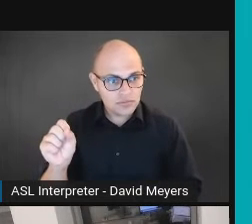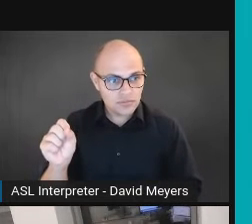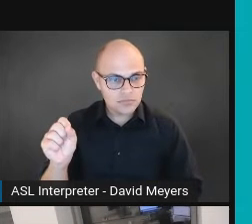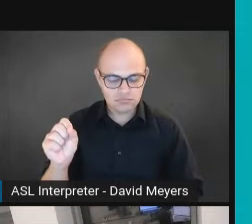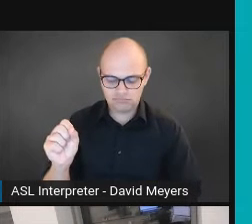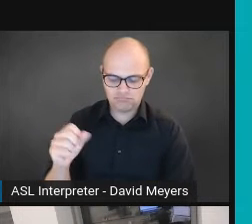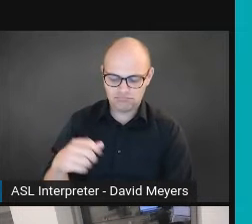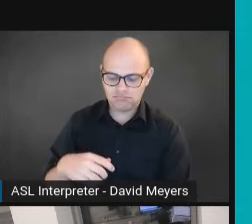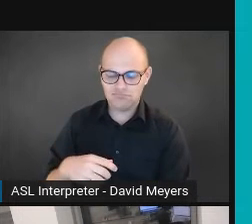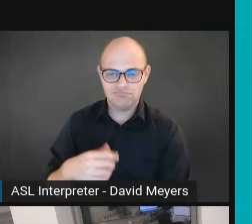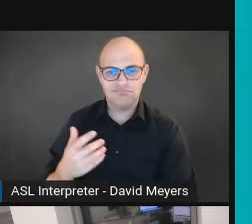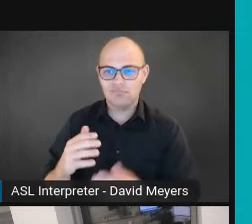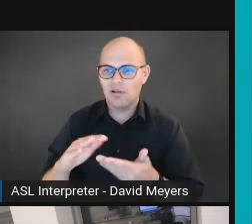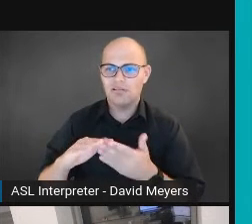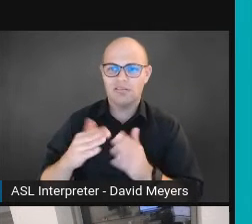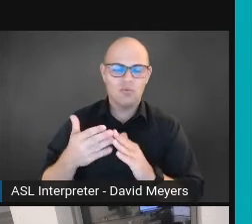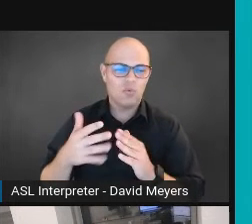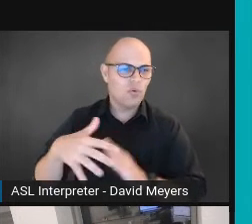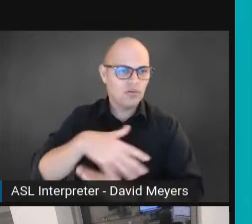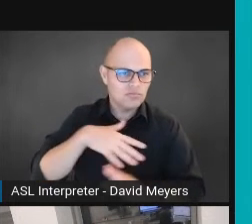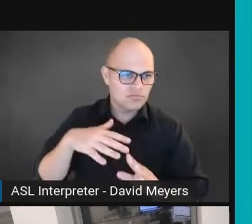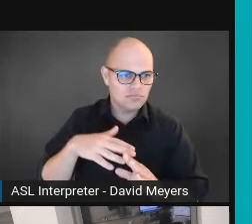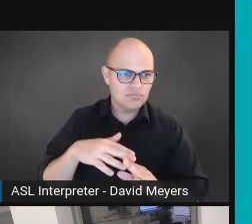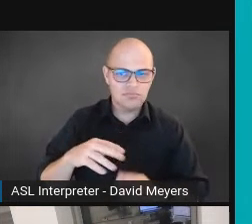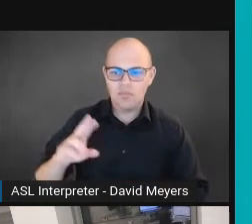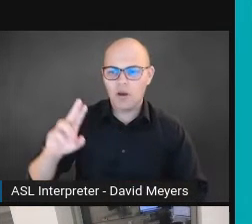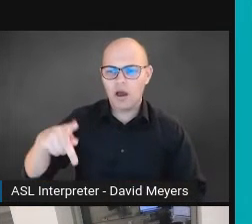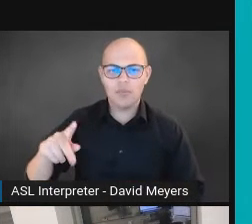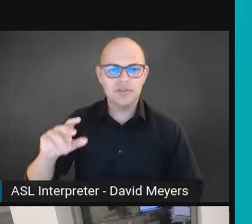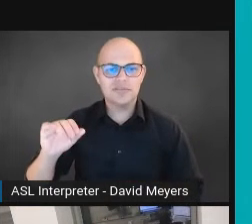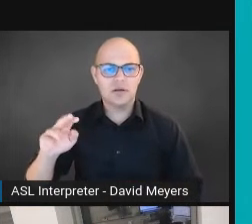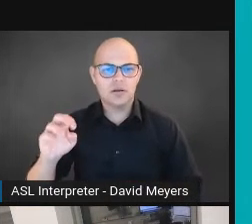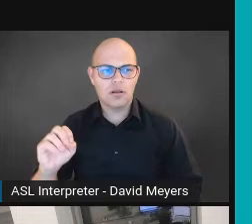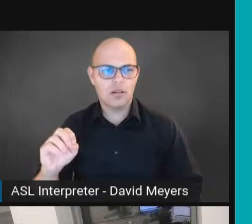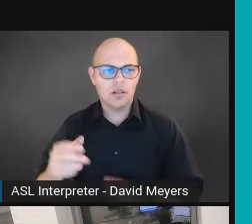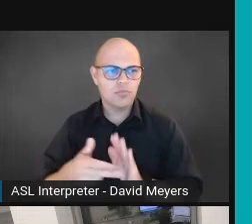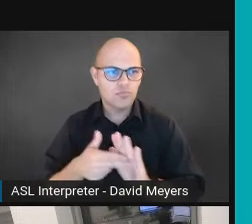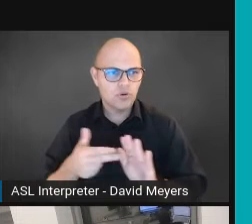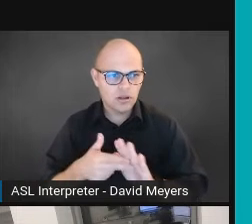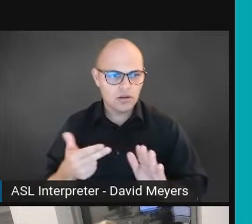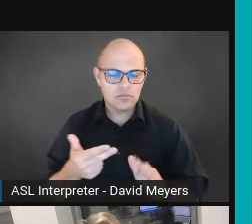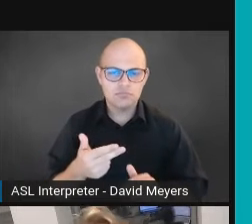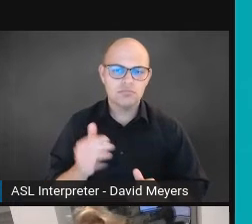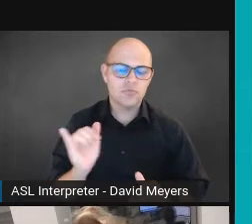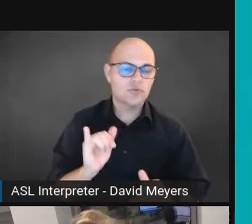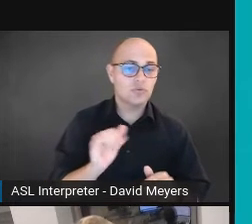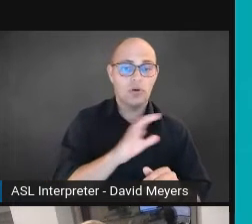local communities, upcycling brands, and NGOs fighting AIDS and the world hunger.